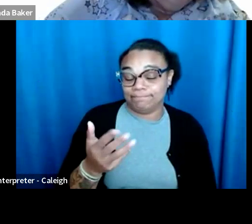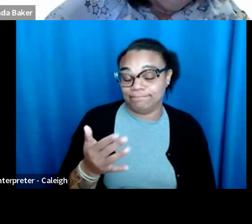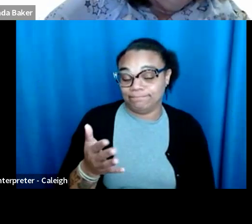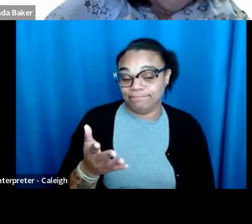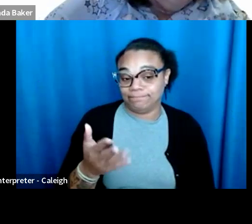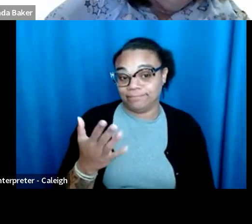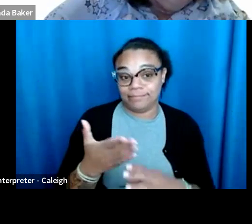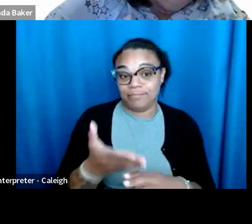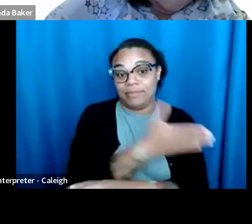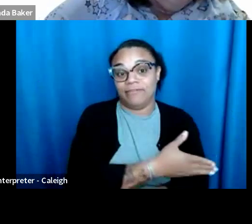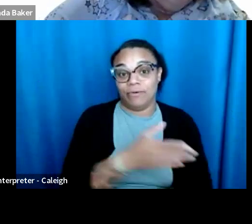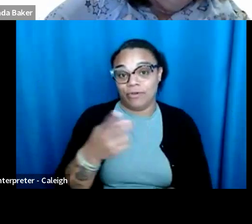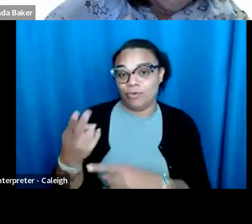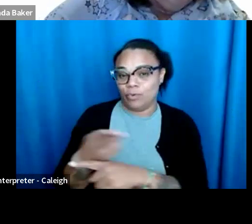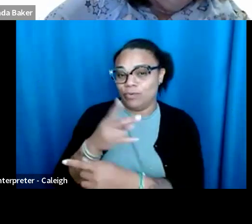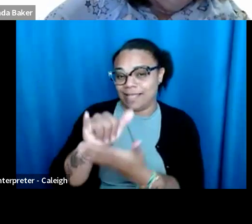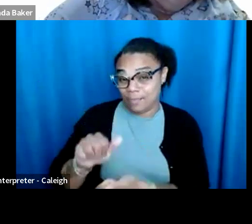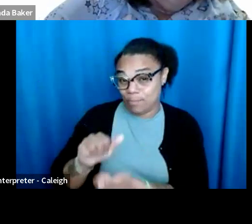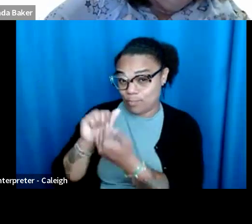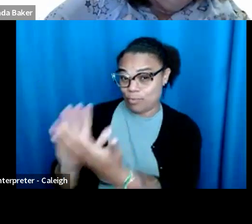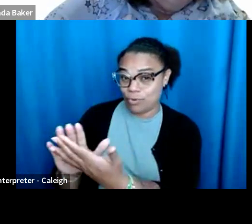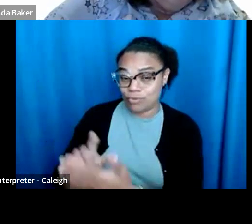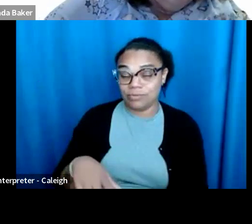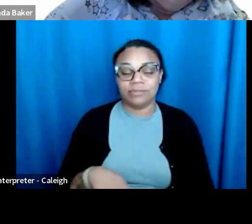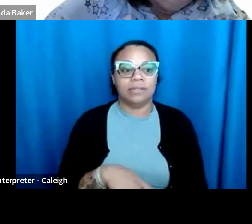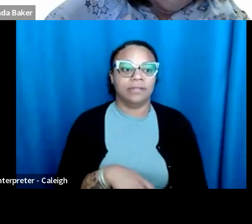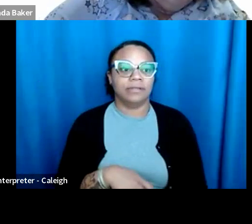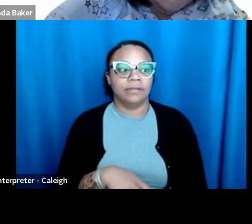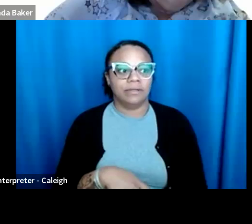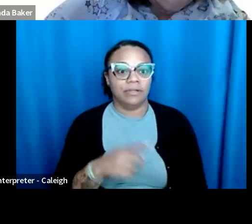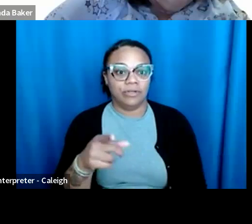Taking it to that level is, getting records,